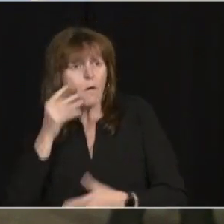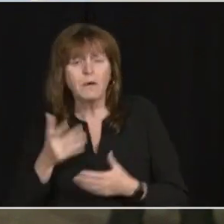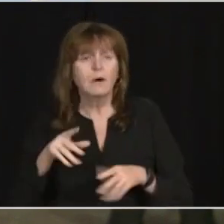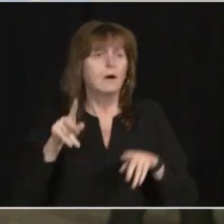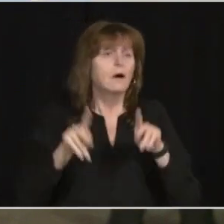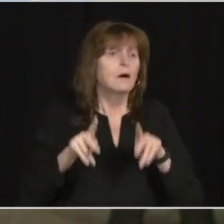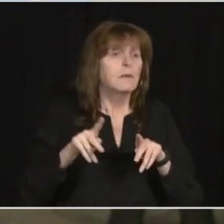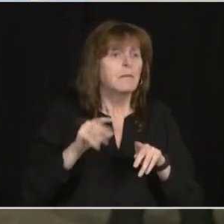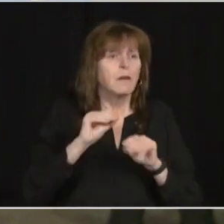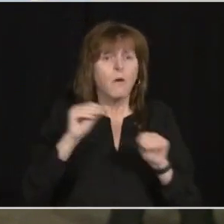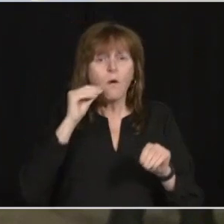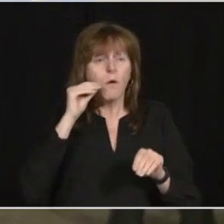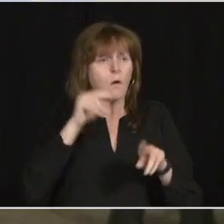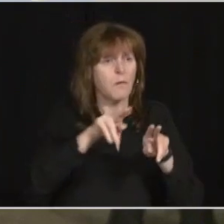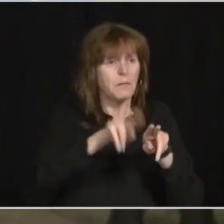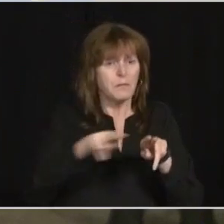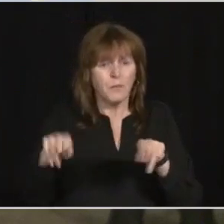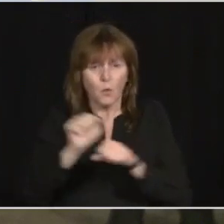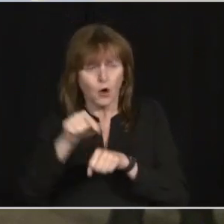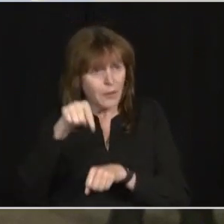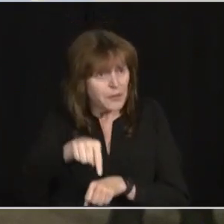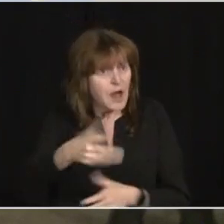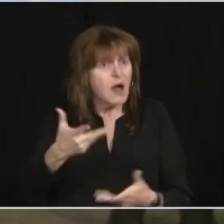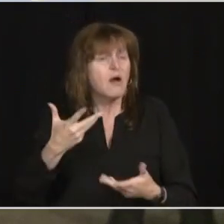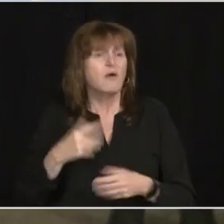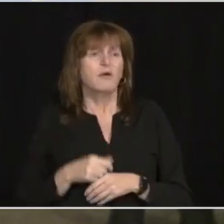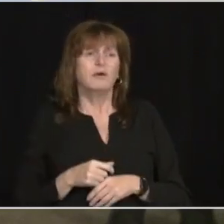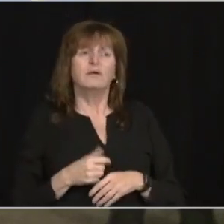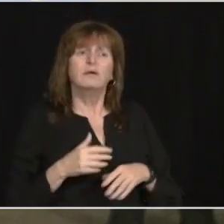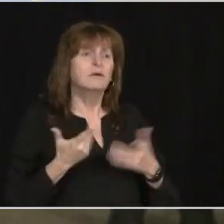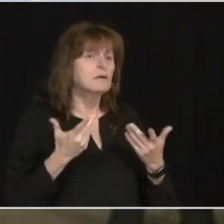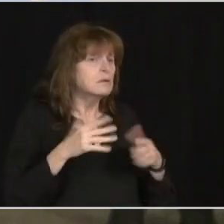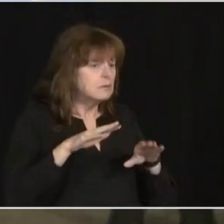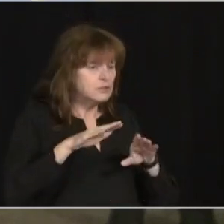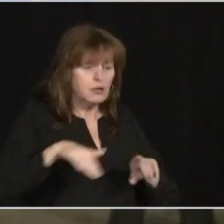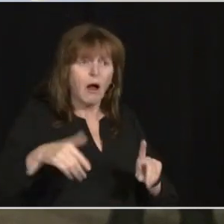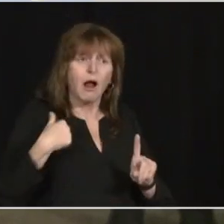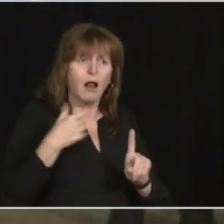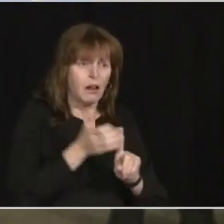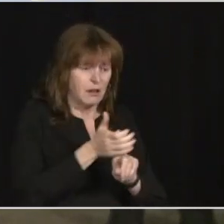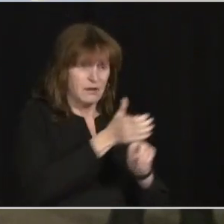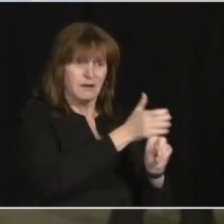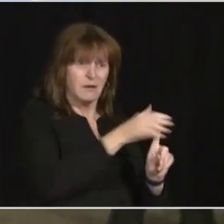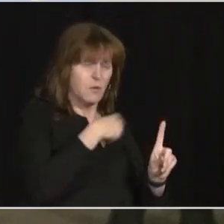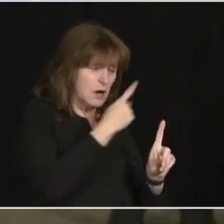women and youth shelters. It also includes power